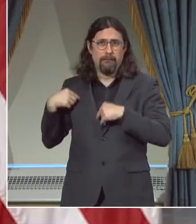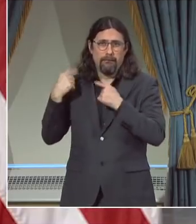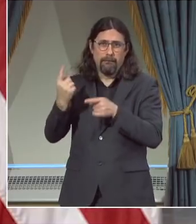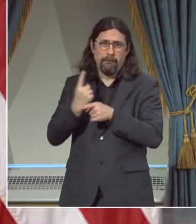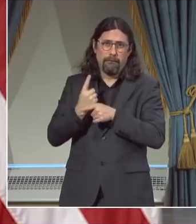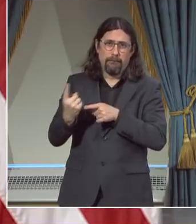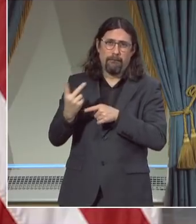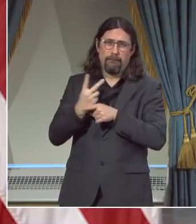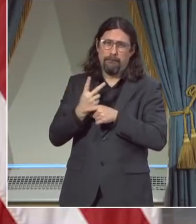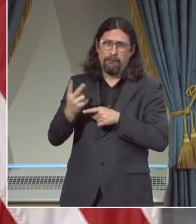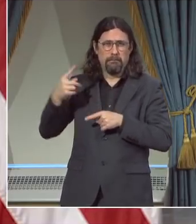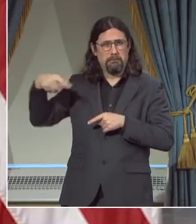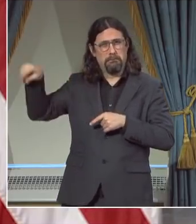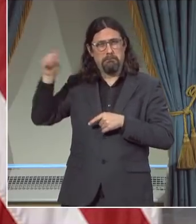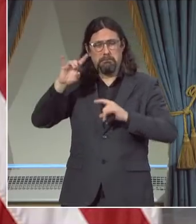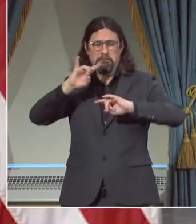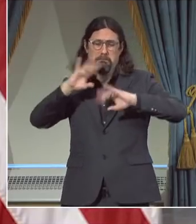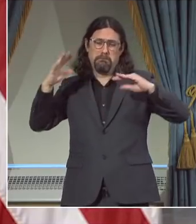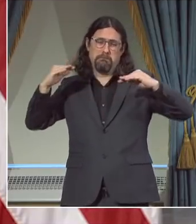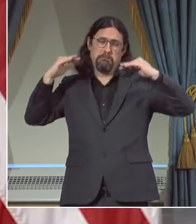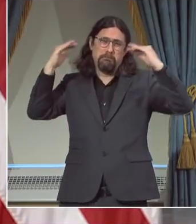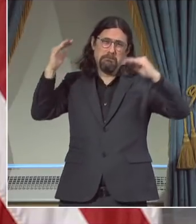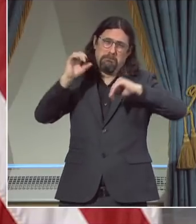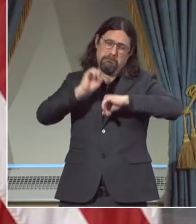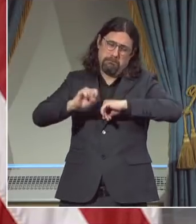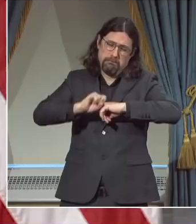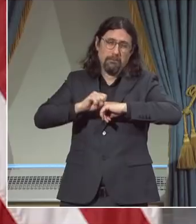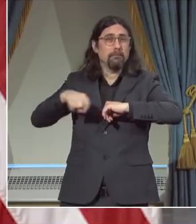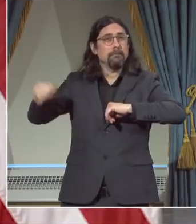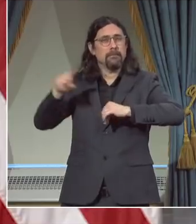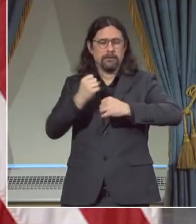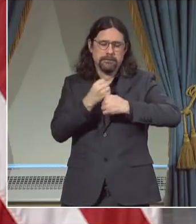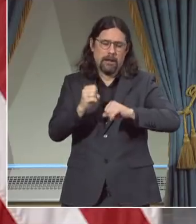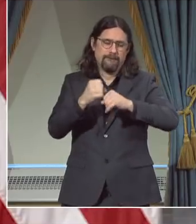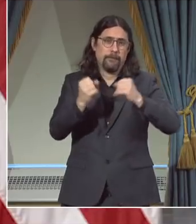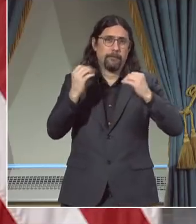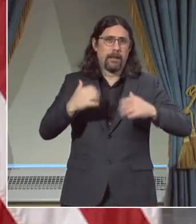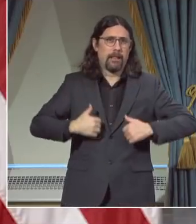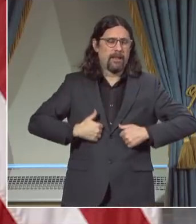EFFECTIVE HOSPIATL,E RAL PRESOFSIONALS WHO HAVE FOUND A WAY TO KEEP SAVING LIVES WHILE DEALING WITH SUCH